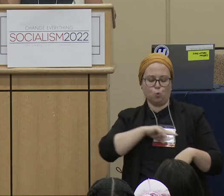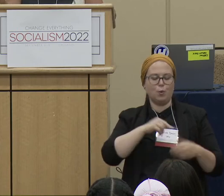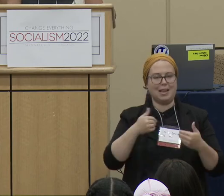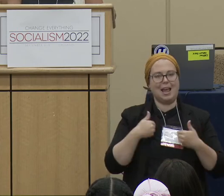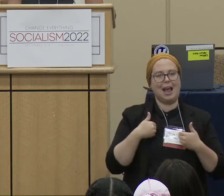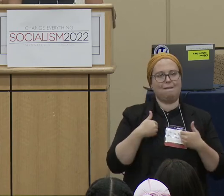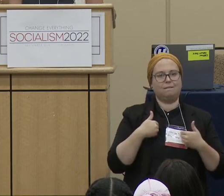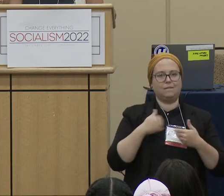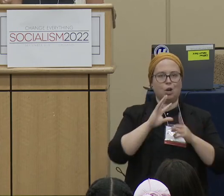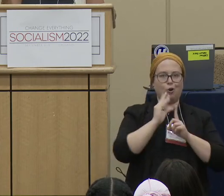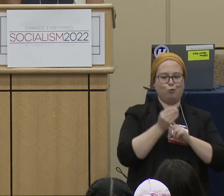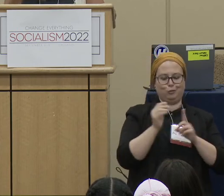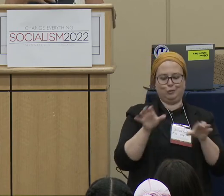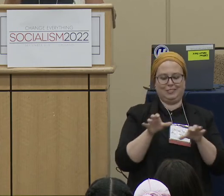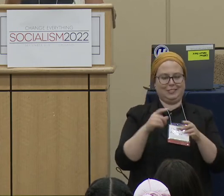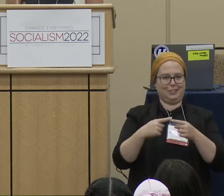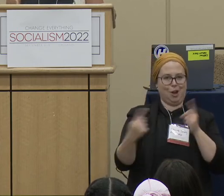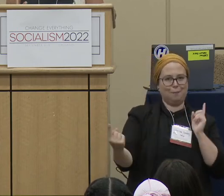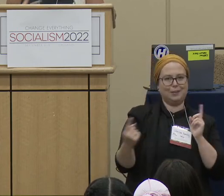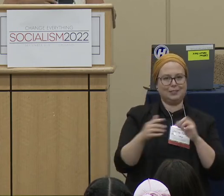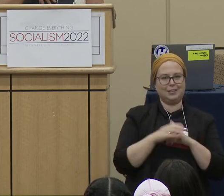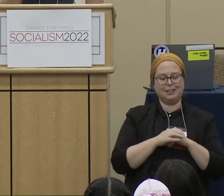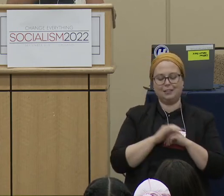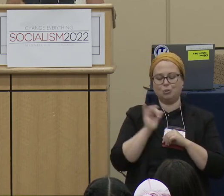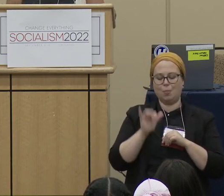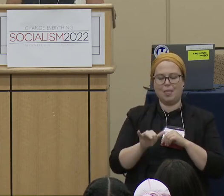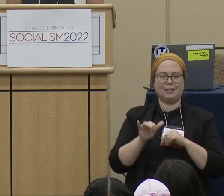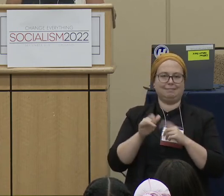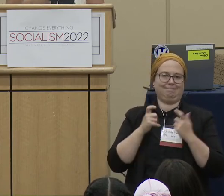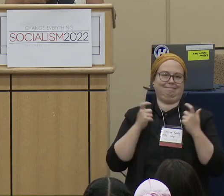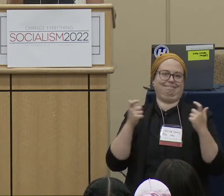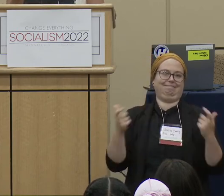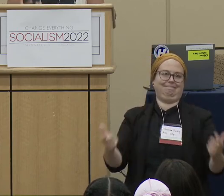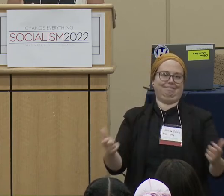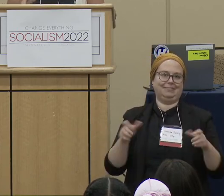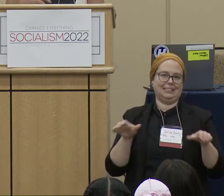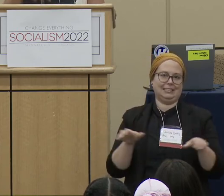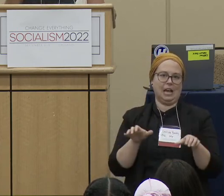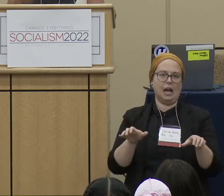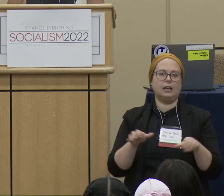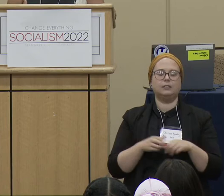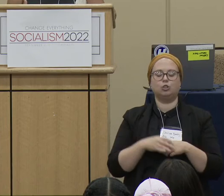place. . And we have a culture that